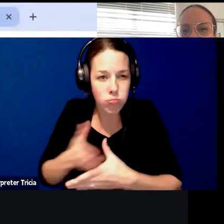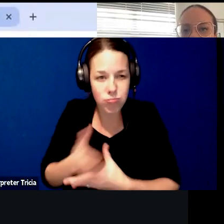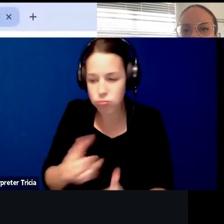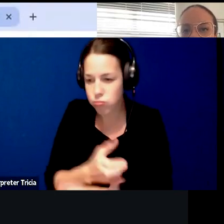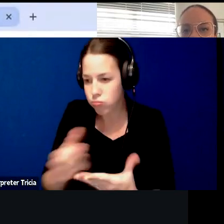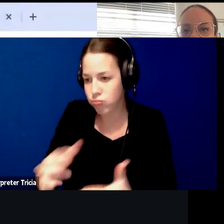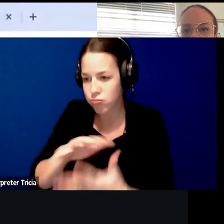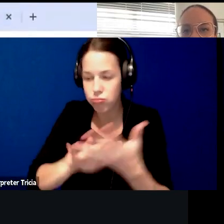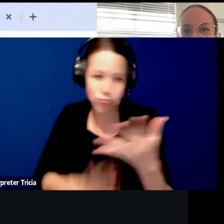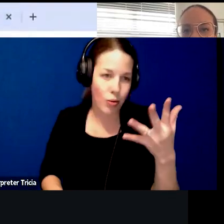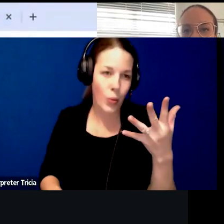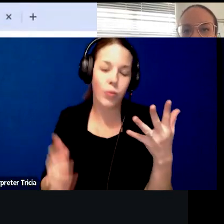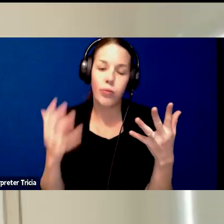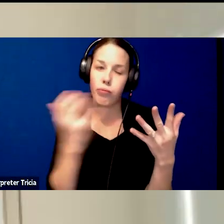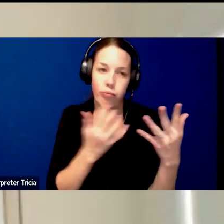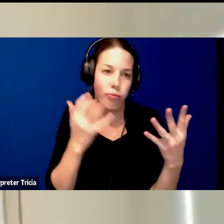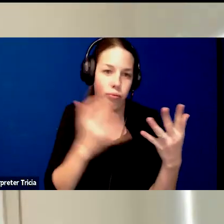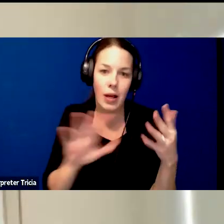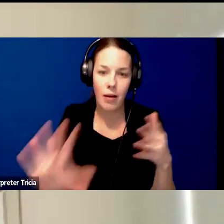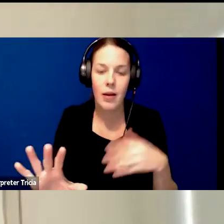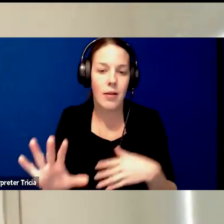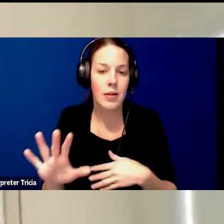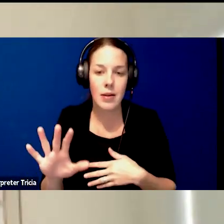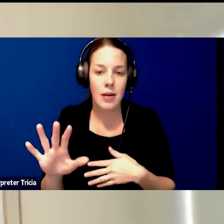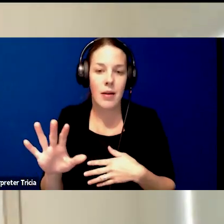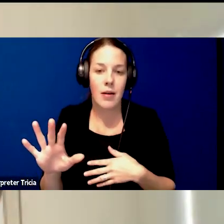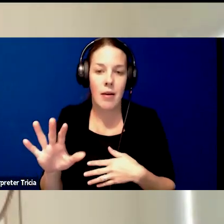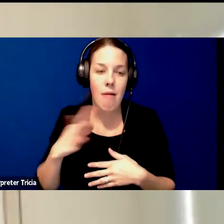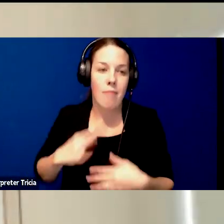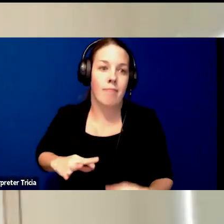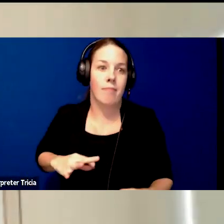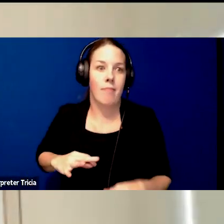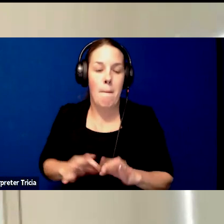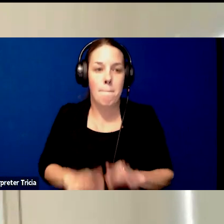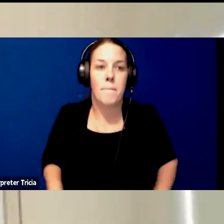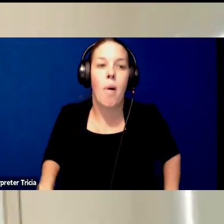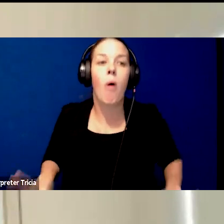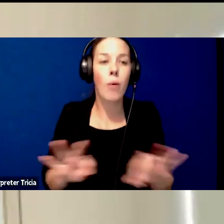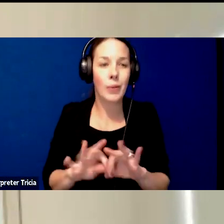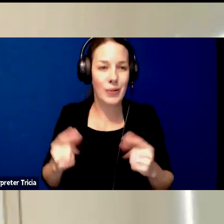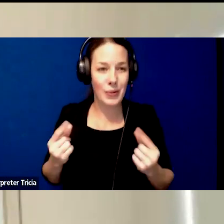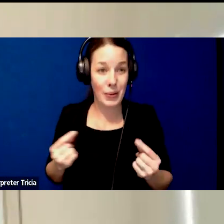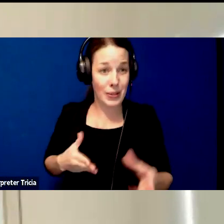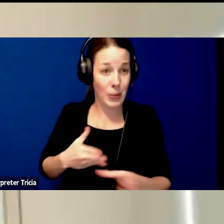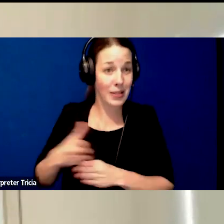is something that I have found as being incredibly important. And what we do as a sector, in order for us